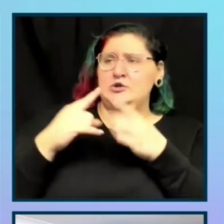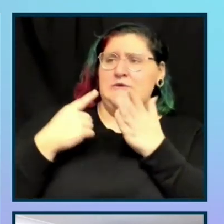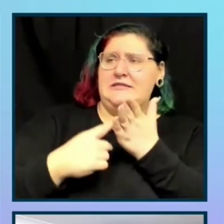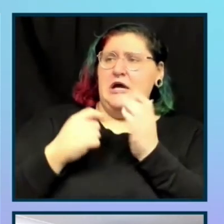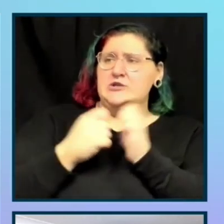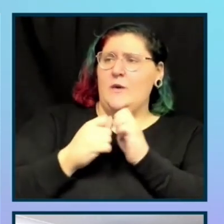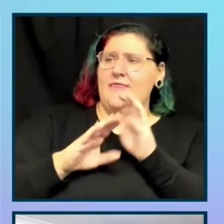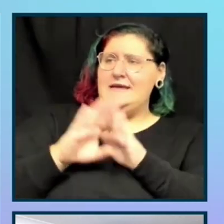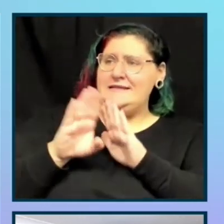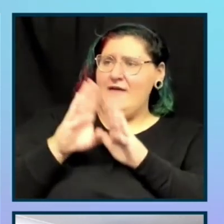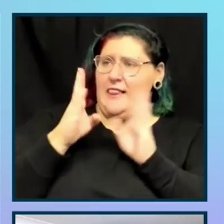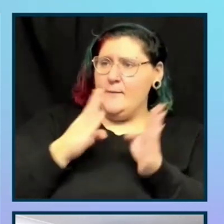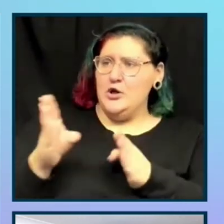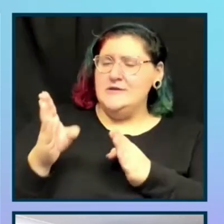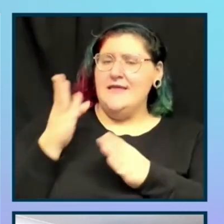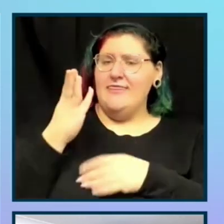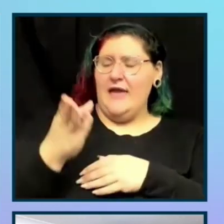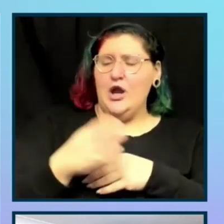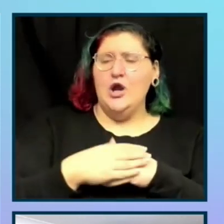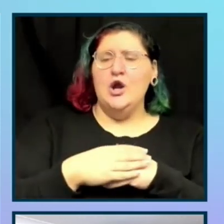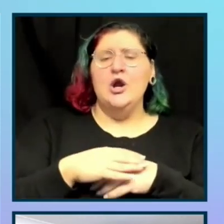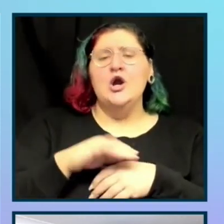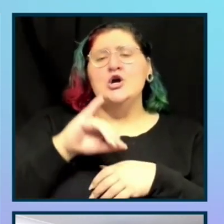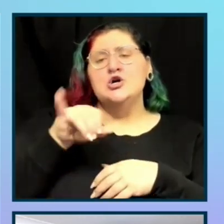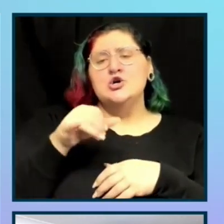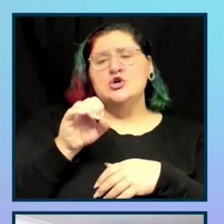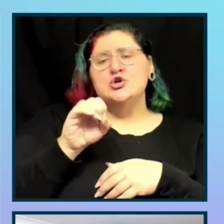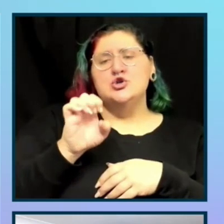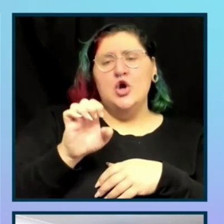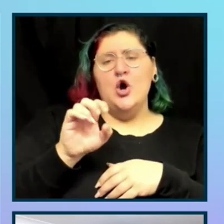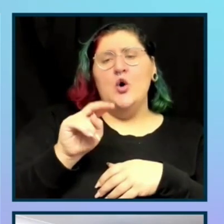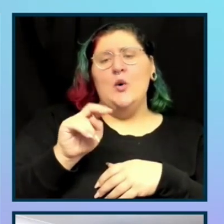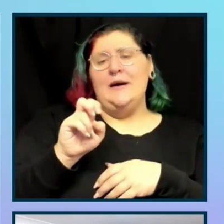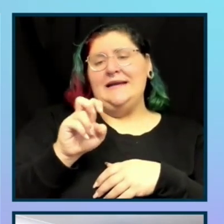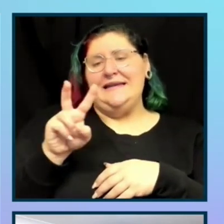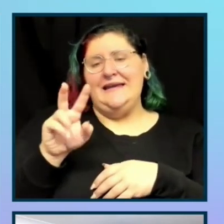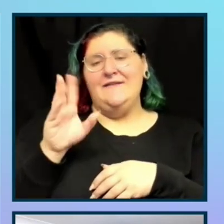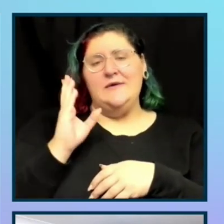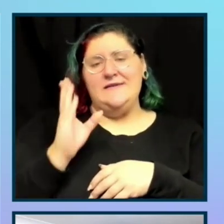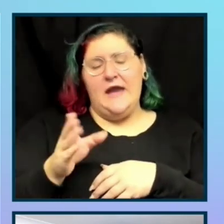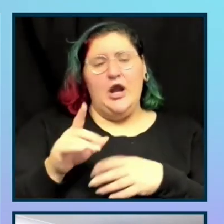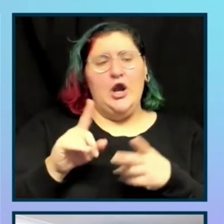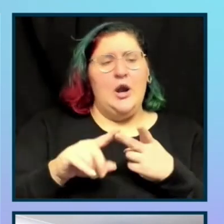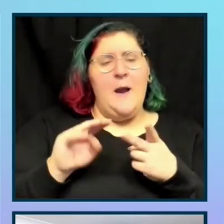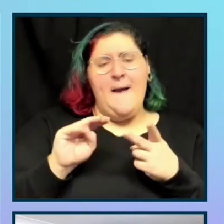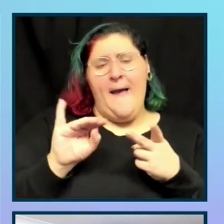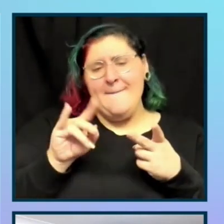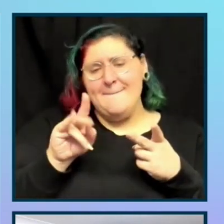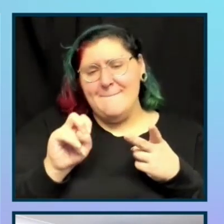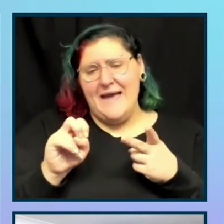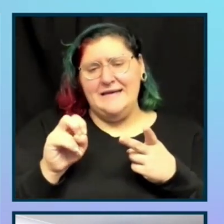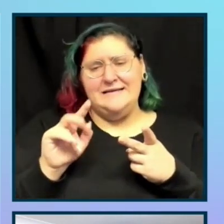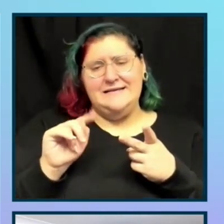I'm sure Mike Chapman might have been a second and I'm not entirely sure who third one was from memory, but the point being,